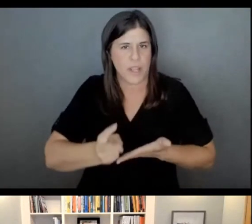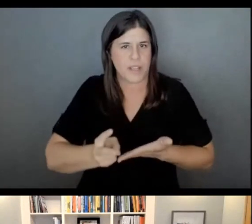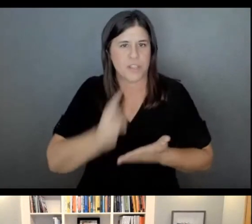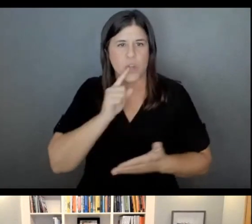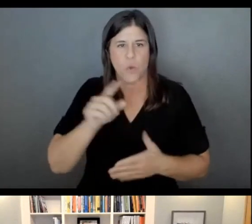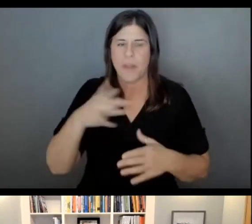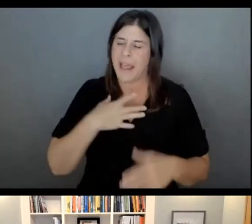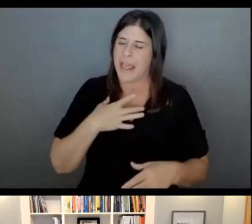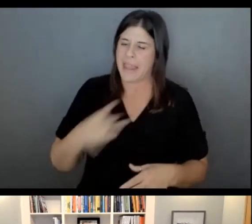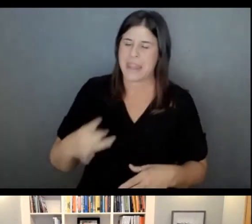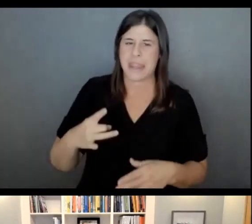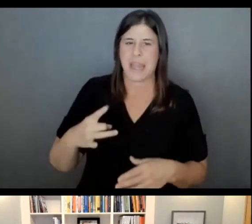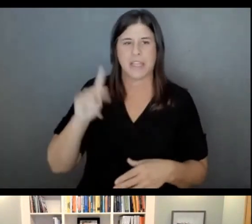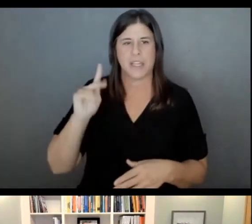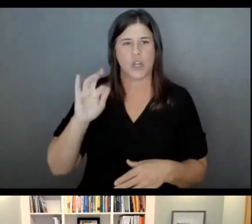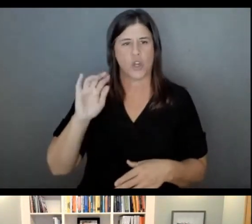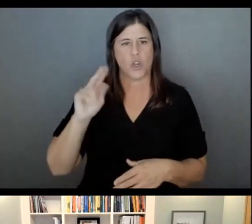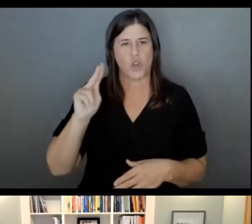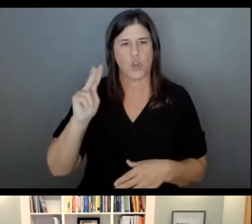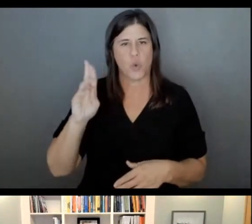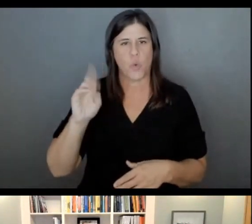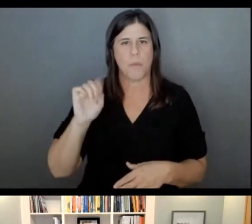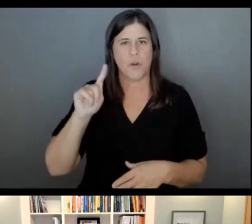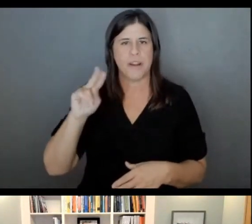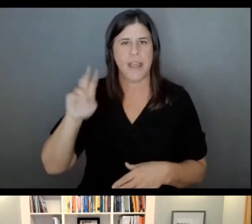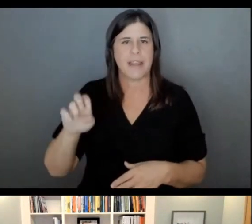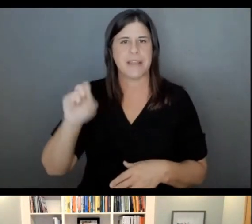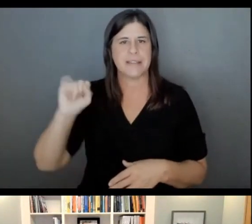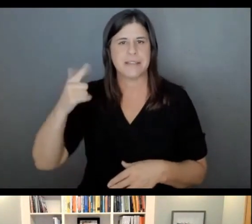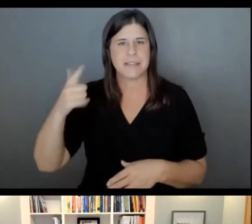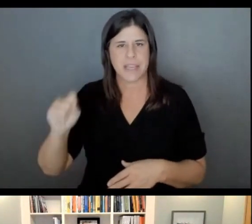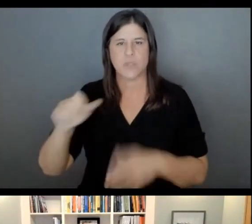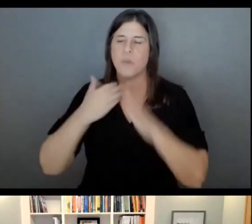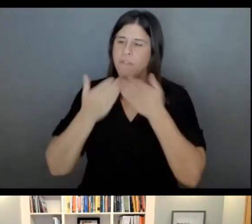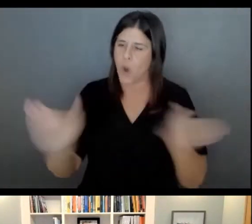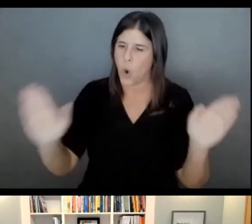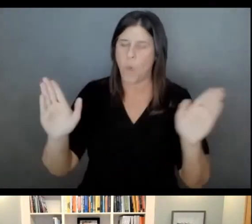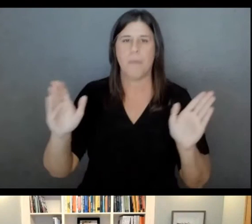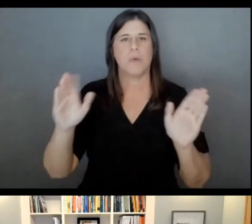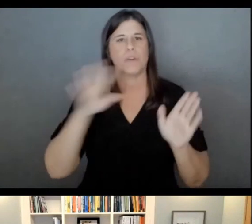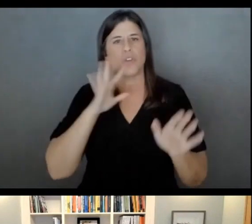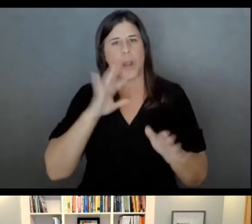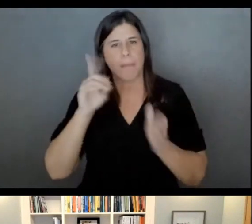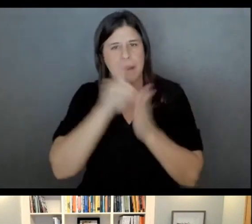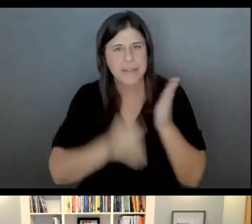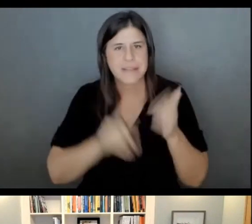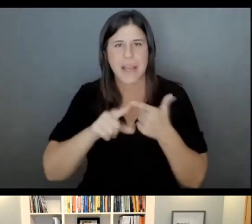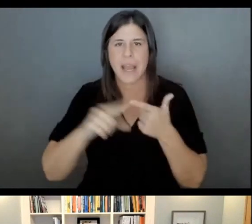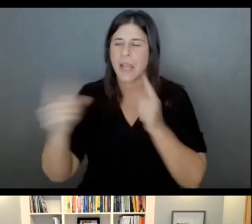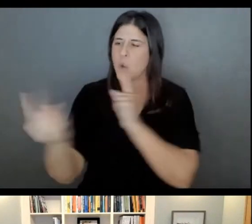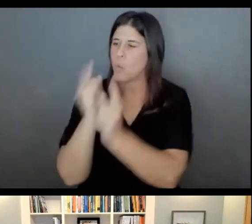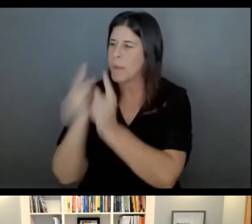we have an open-source meeting where we talk about designs. We meet our customers, we meet other contributors and hang out and have a good time.